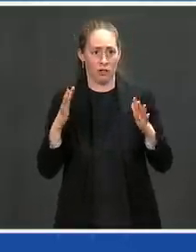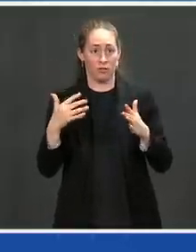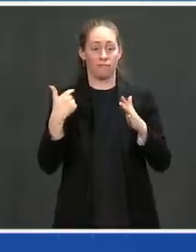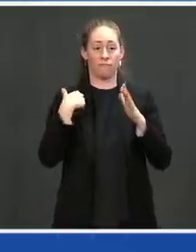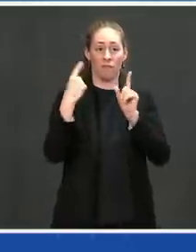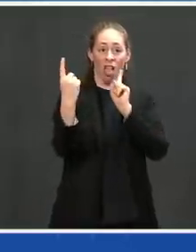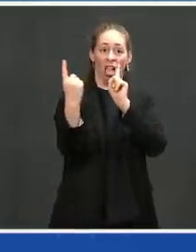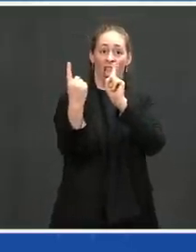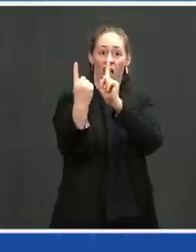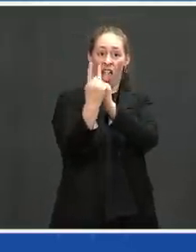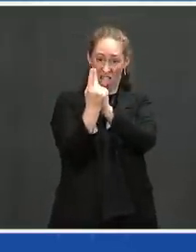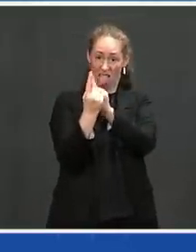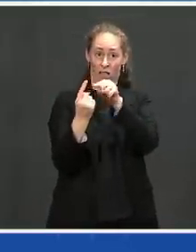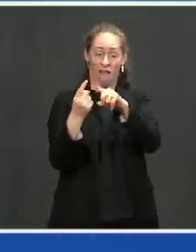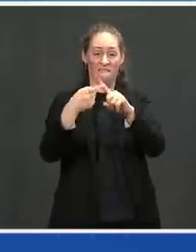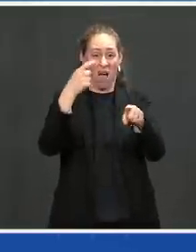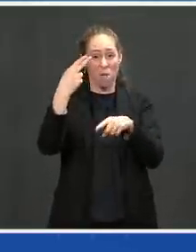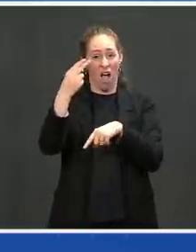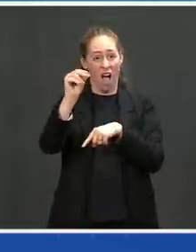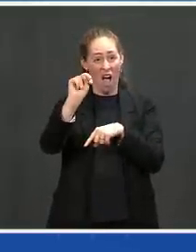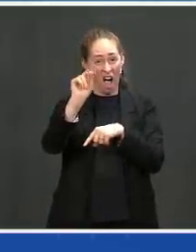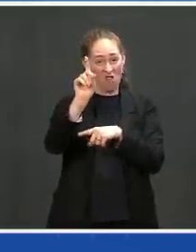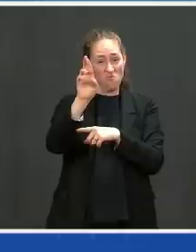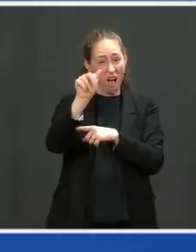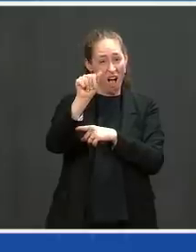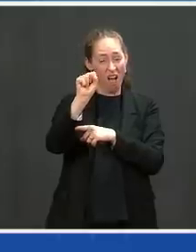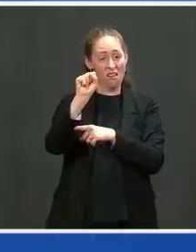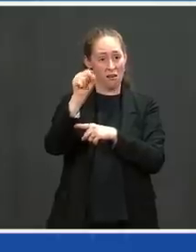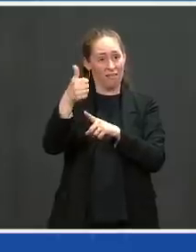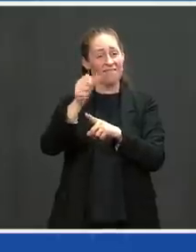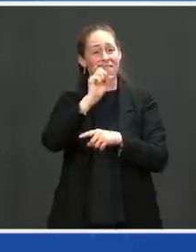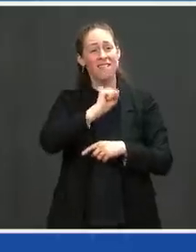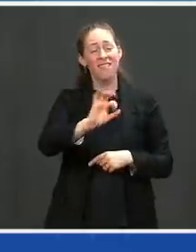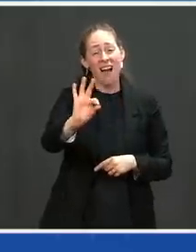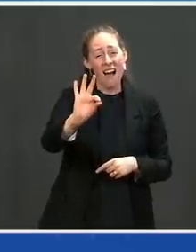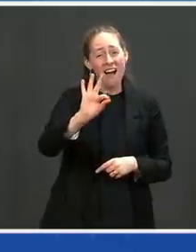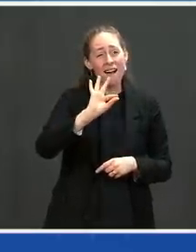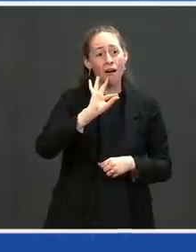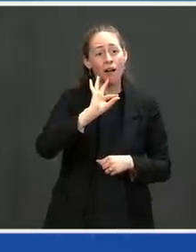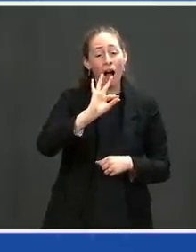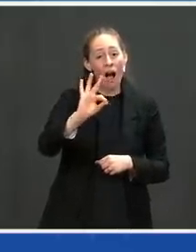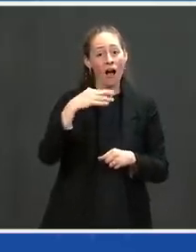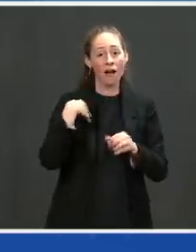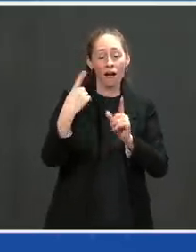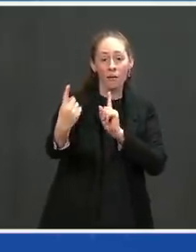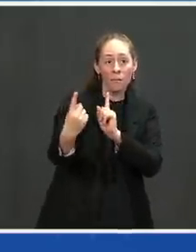along with another little boy. He had that phone number on him — The President: Astounding. >> The Press: -- and we were able to call his family.